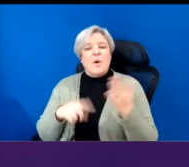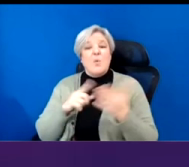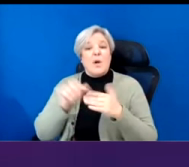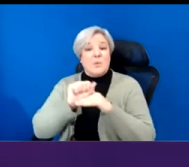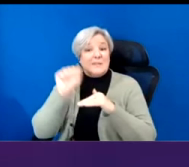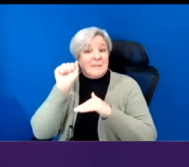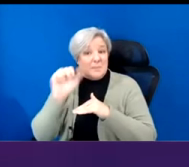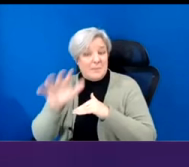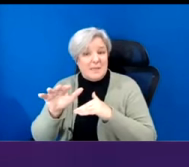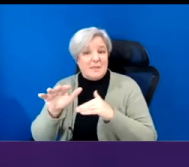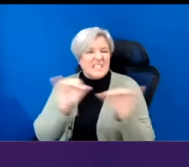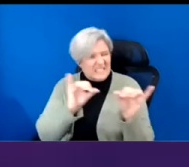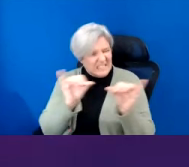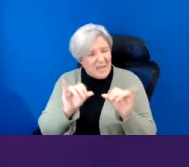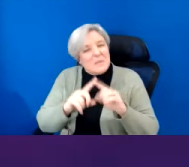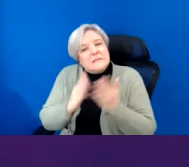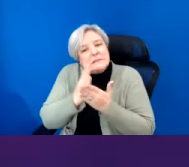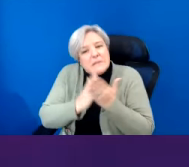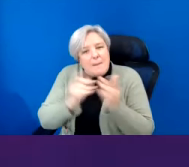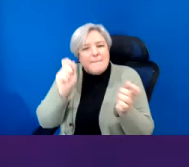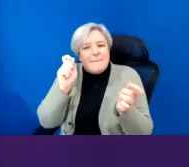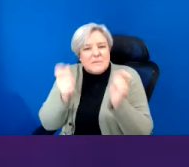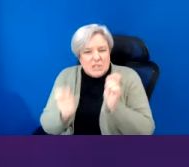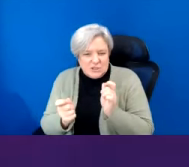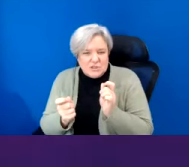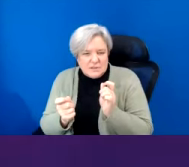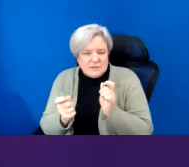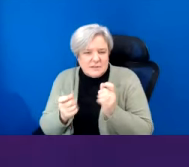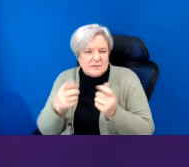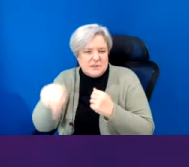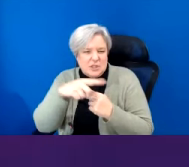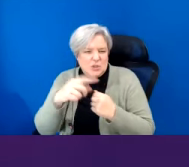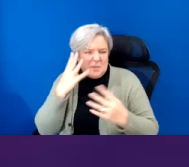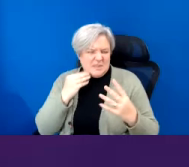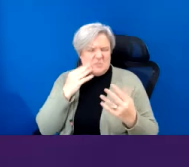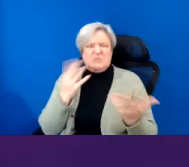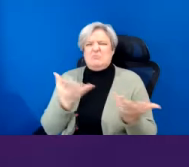But some changes that many of you may have experience is an increasing